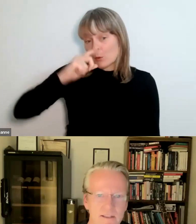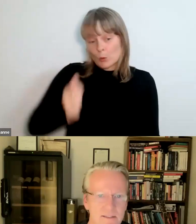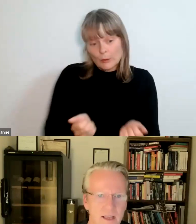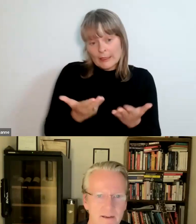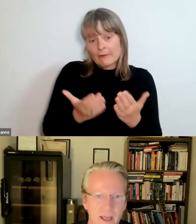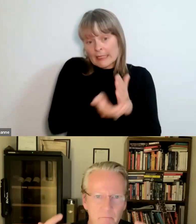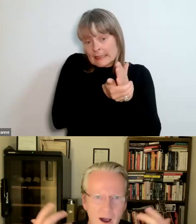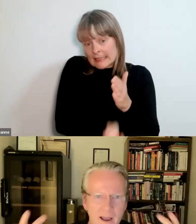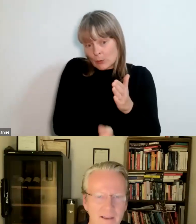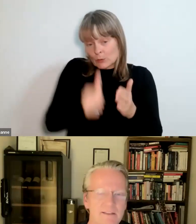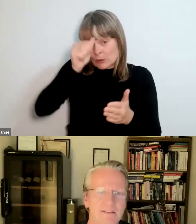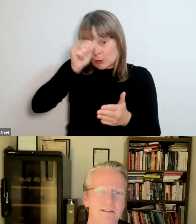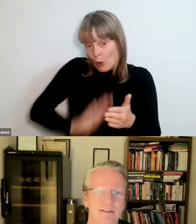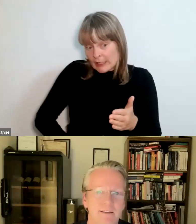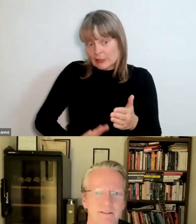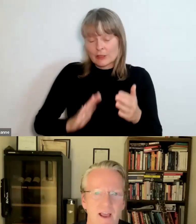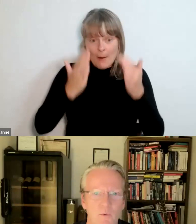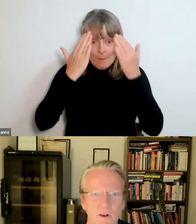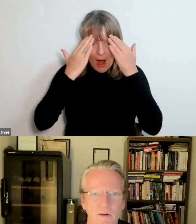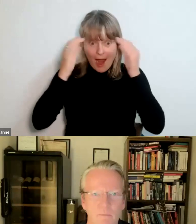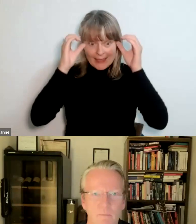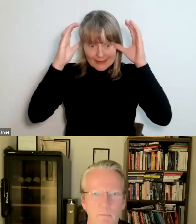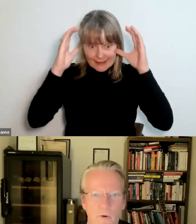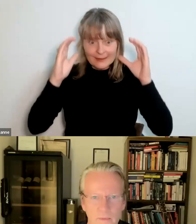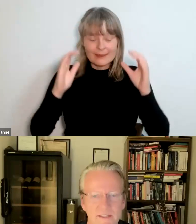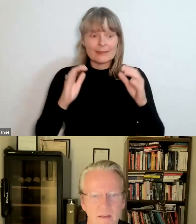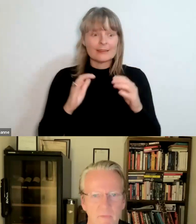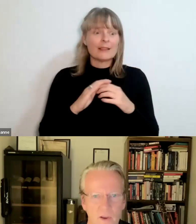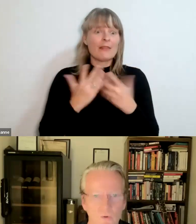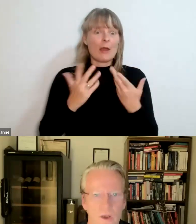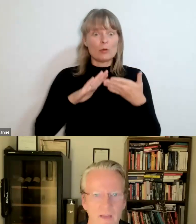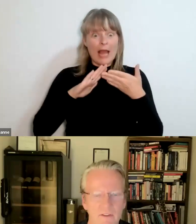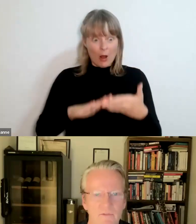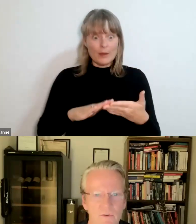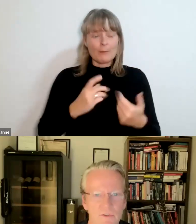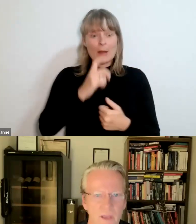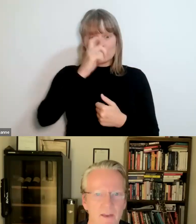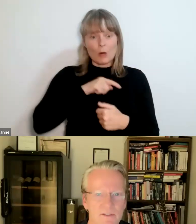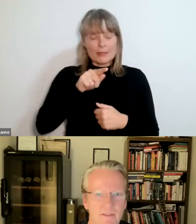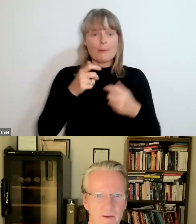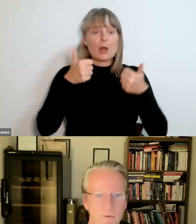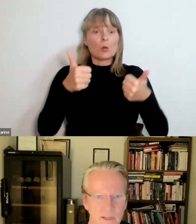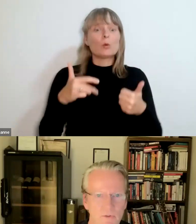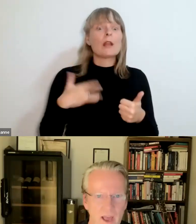understand, if we aim at providing our young ones with the skills , knowledge and minds